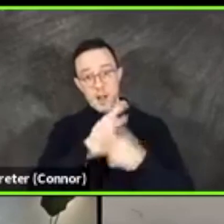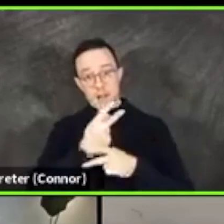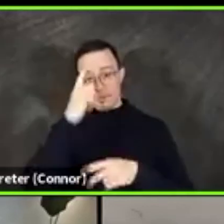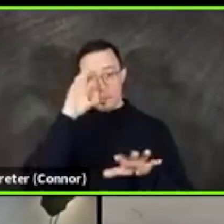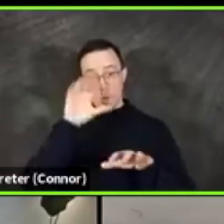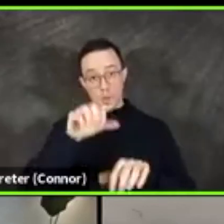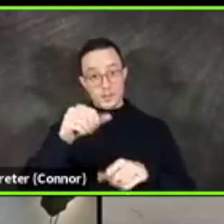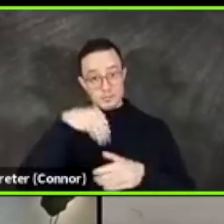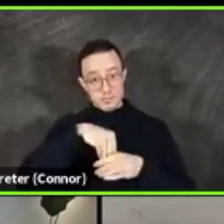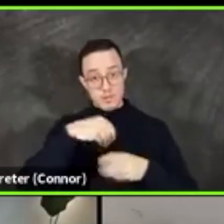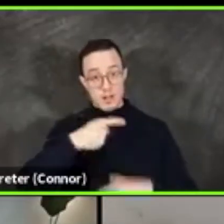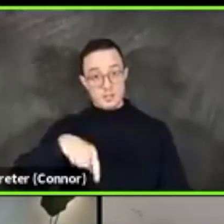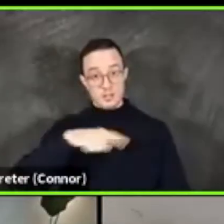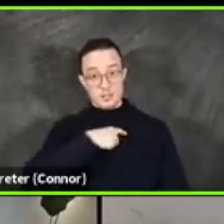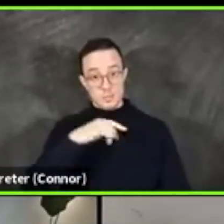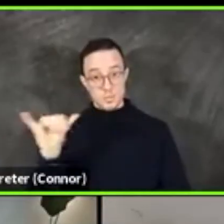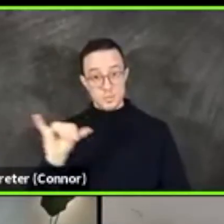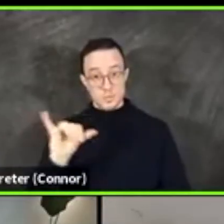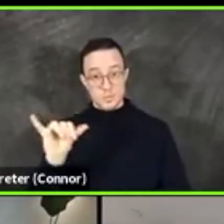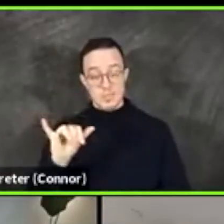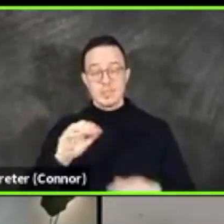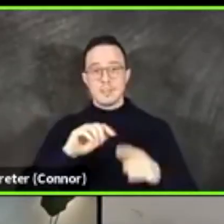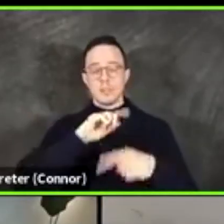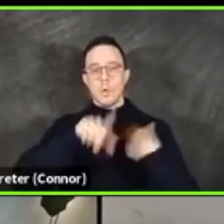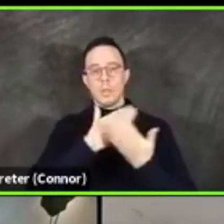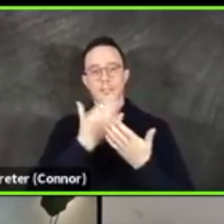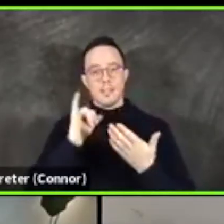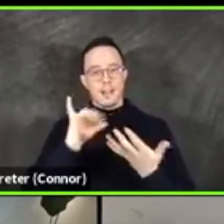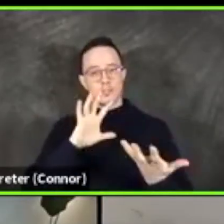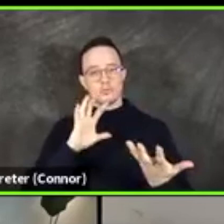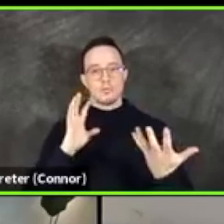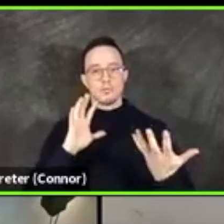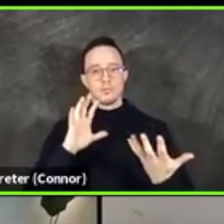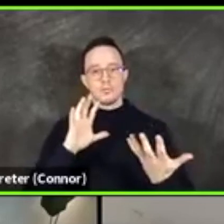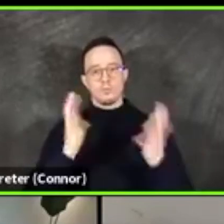THAT SHIFT, IS REALLY -- IT'S -- IT'S TRANSFORMATIONAL. INDIVIDUALLY AND COLLECTIVELY.